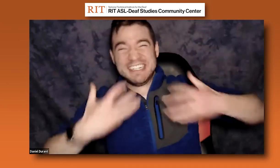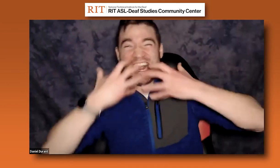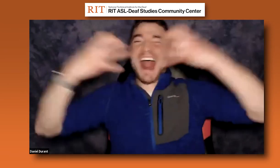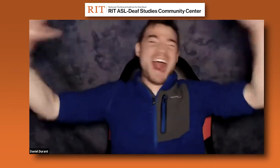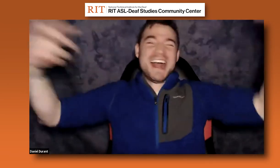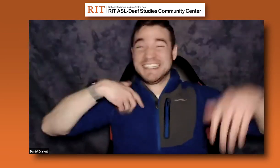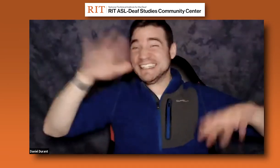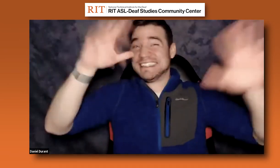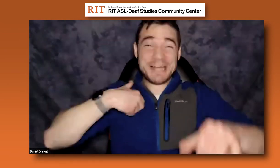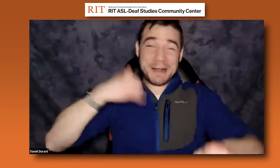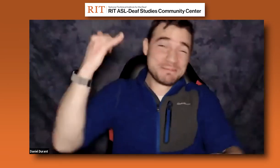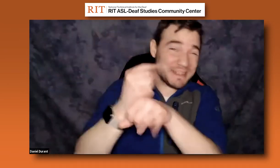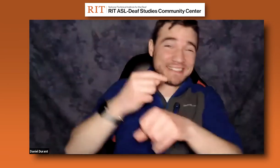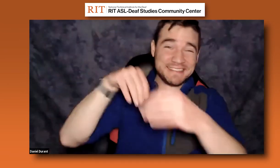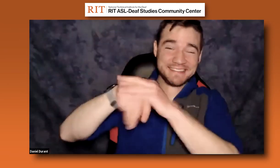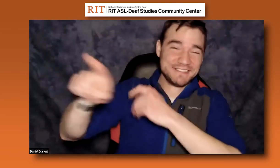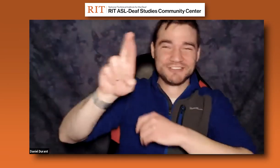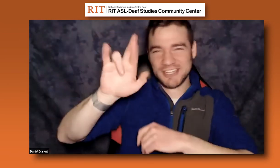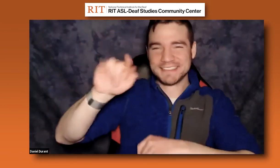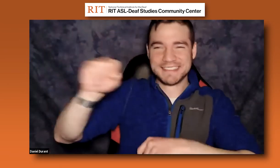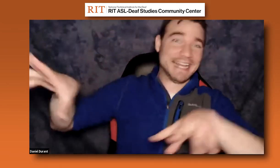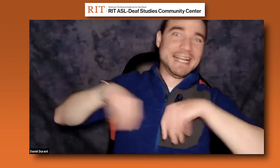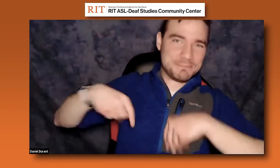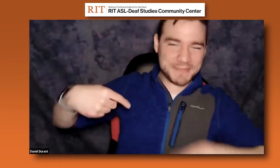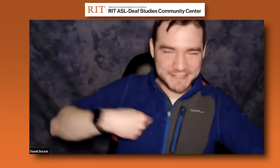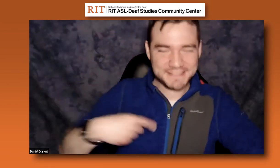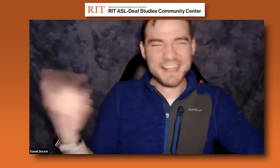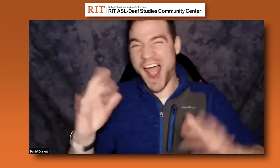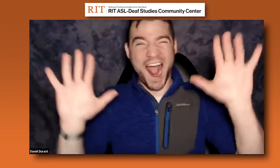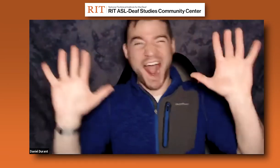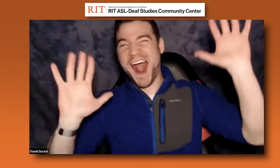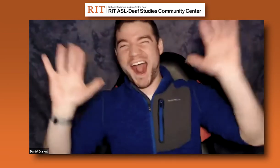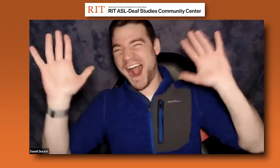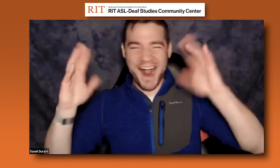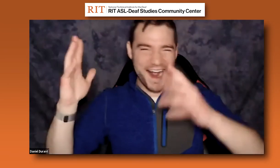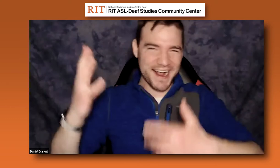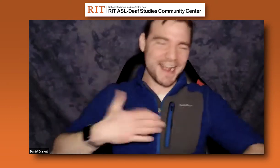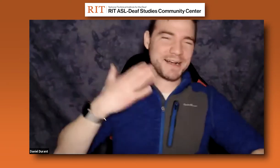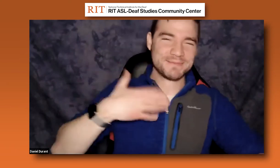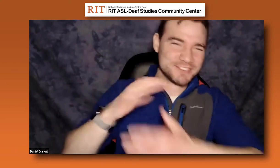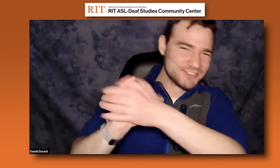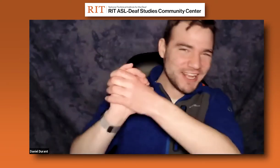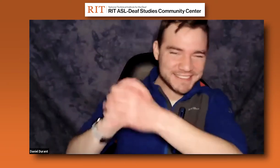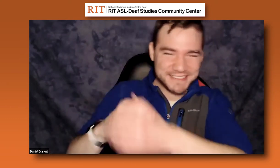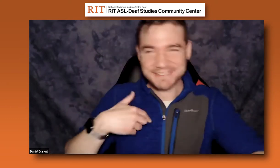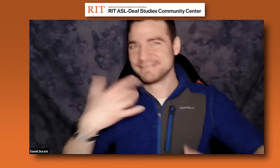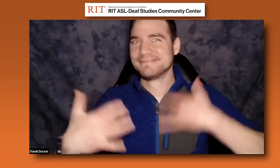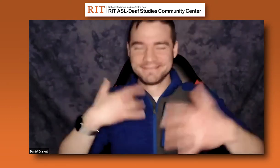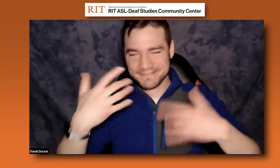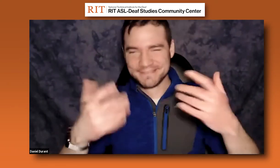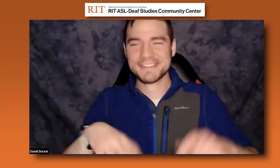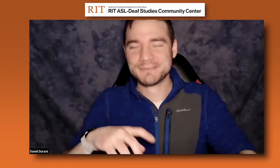And in the hall at high school, they would flash the lights when anybody got accepted to a college,